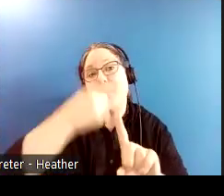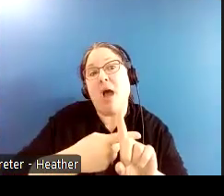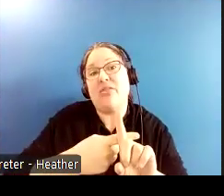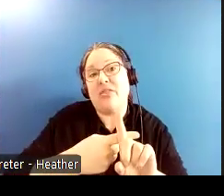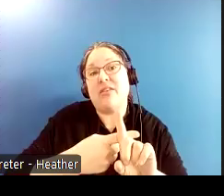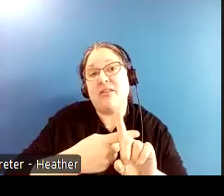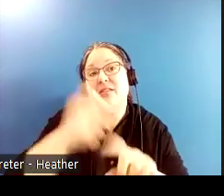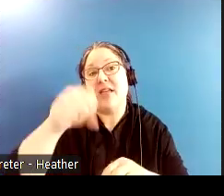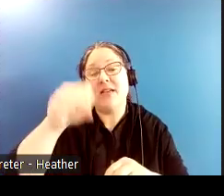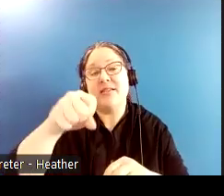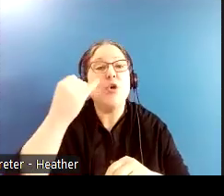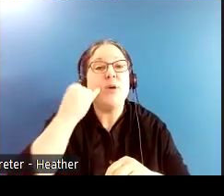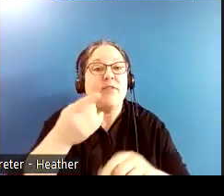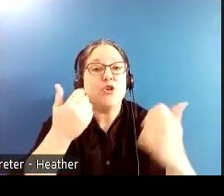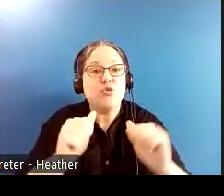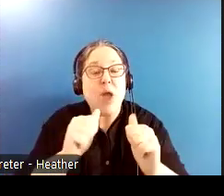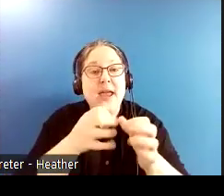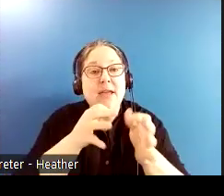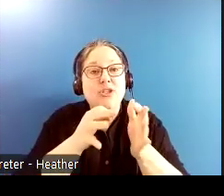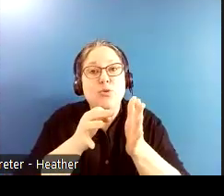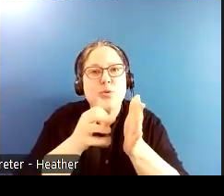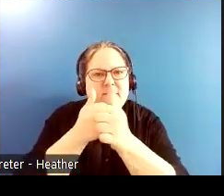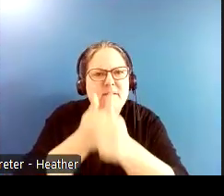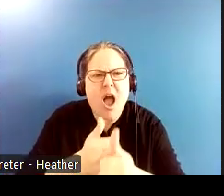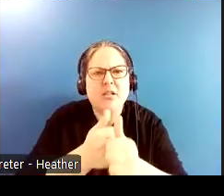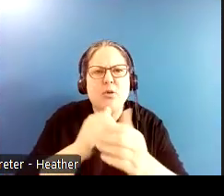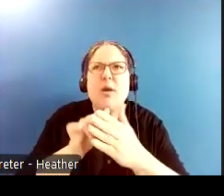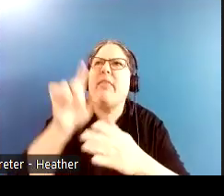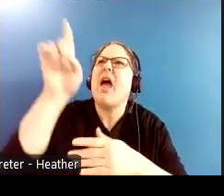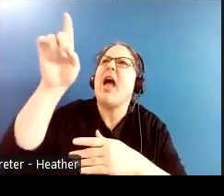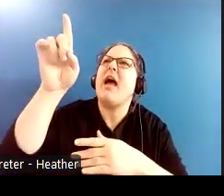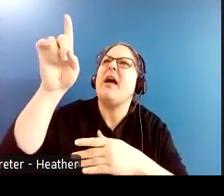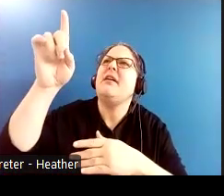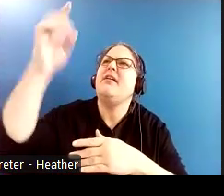anyone who's trying to keep track of when that glowing thing in the night in the sky becomes